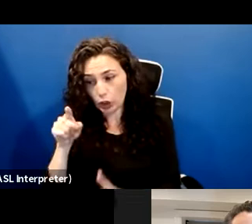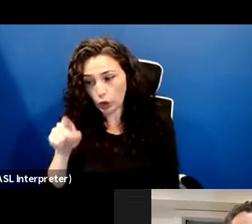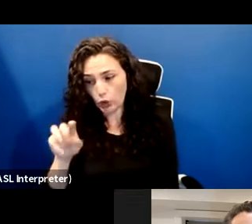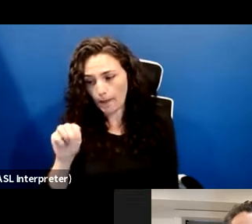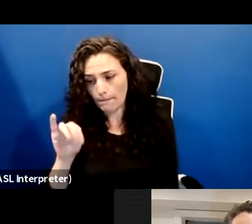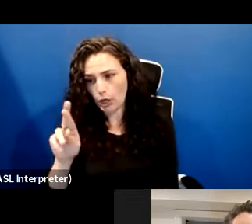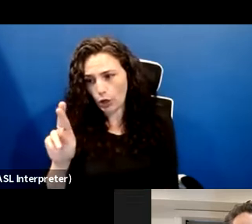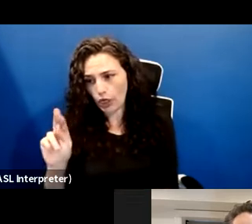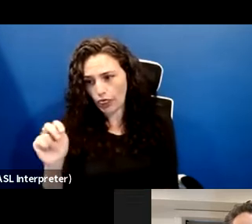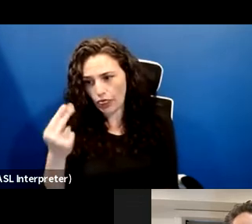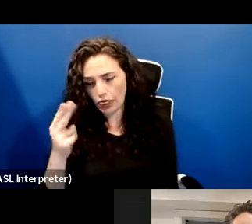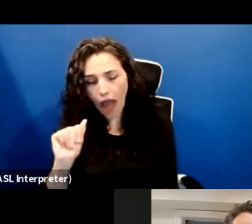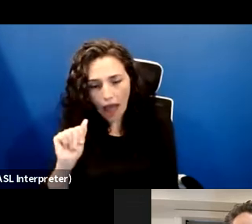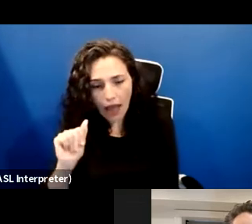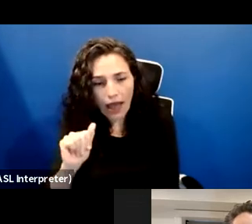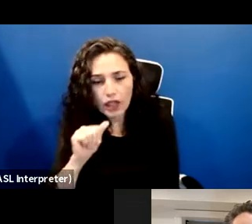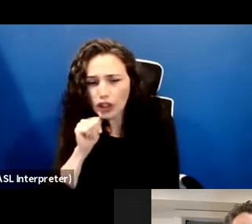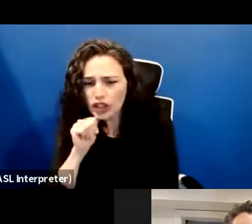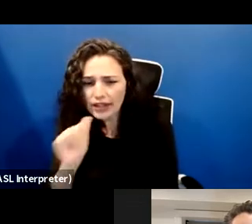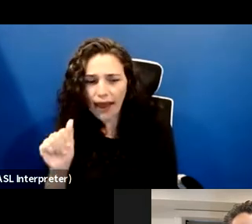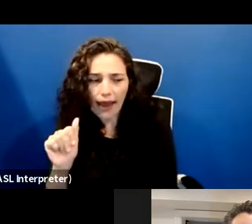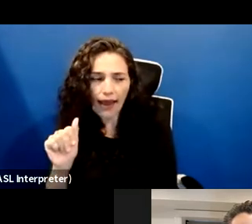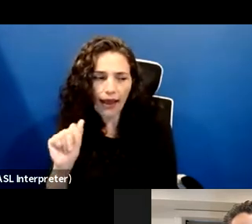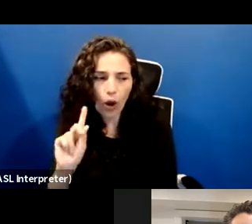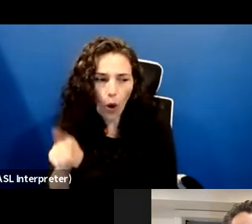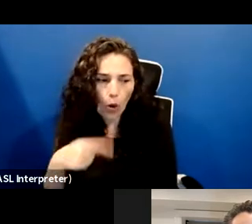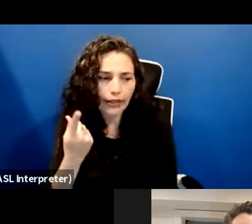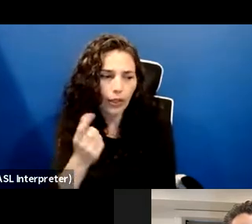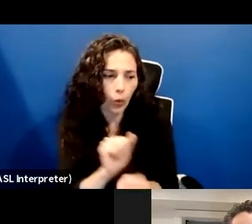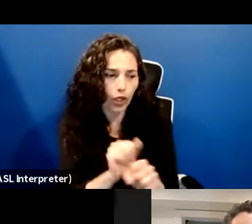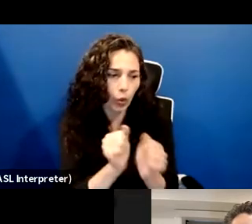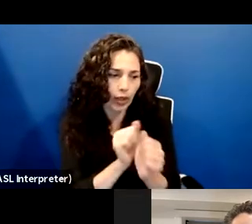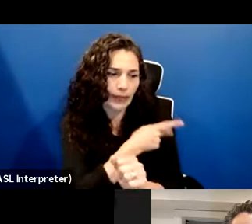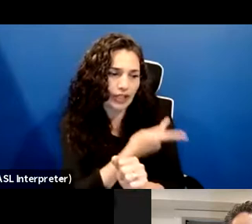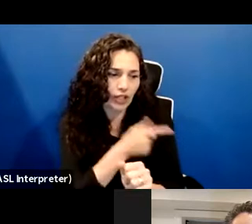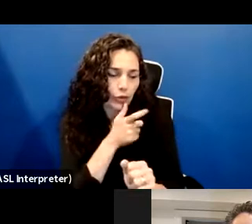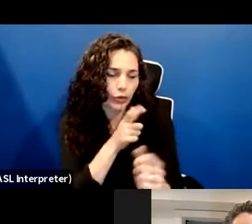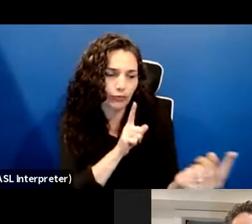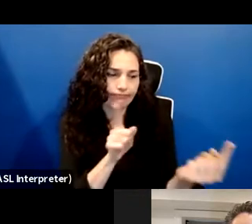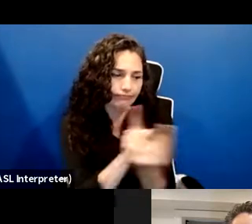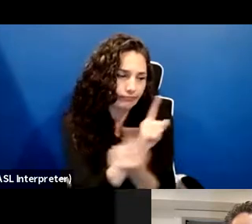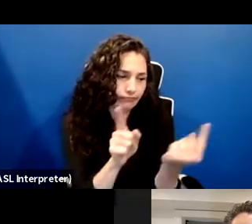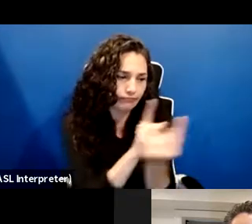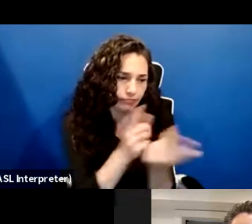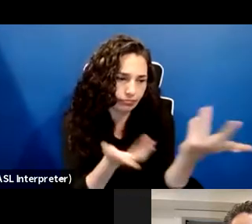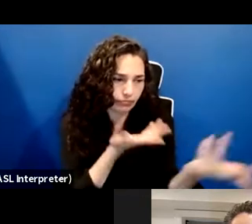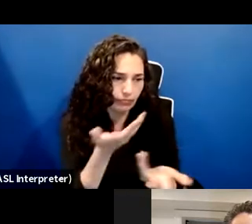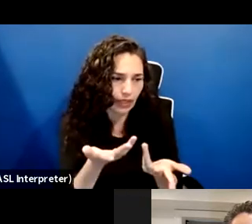with patients who you're just meeting, we see in the show that you're working with people, in some cases more than once.